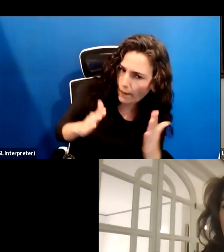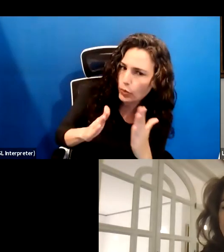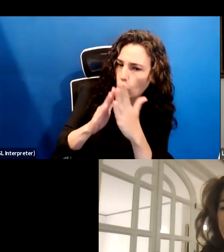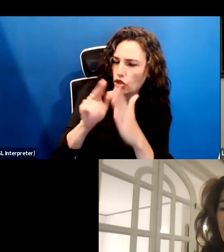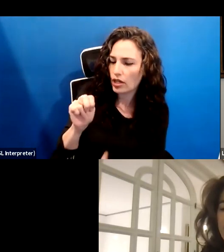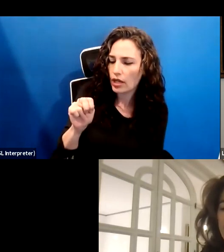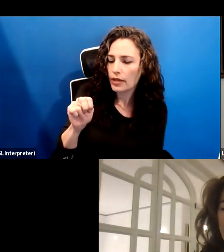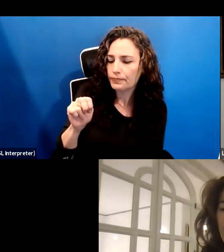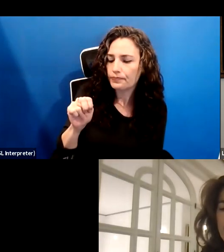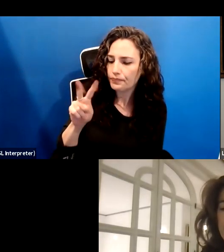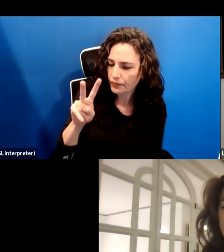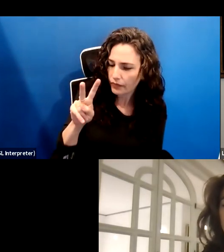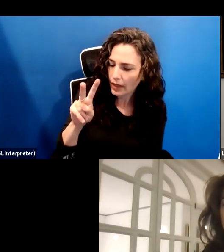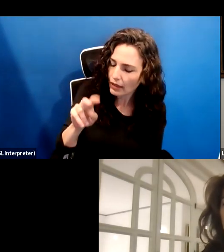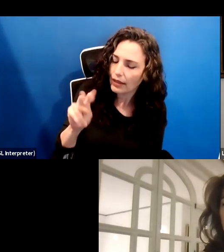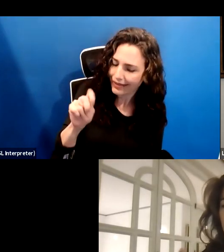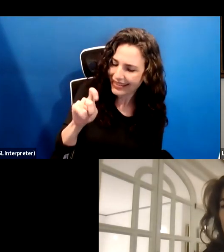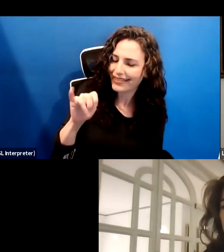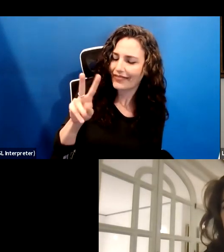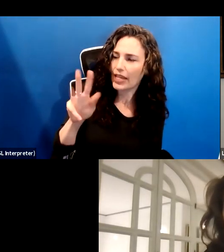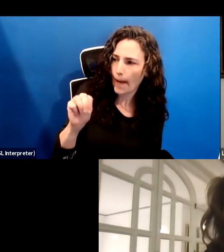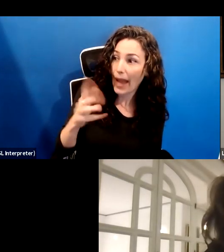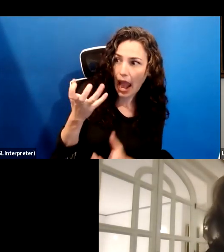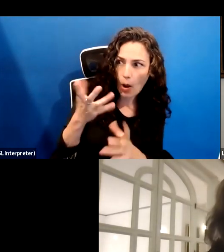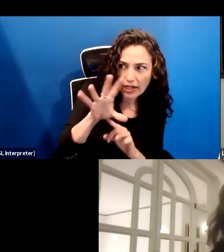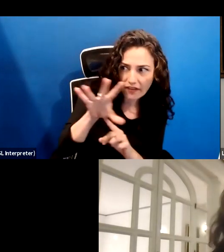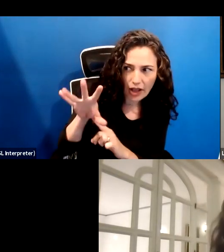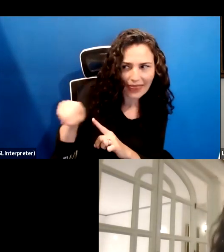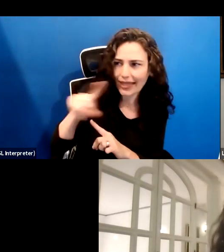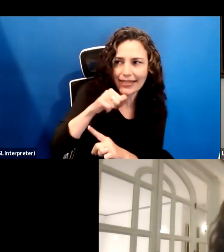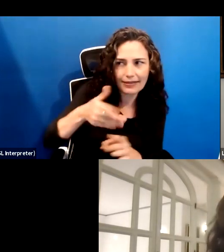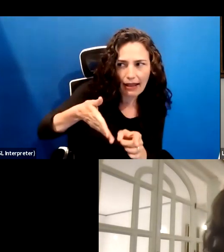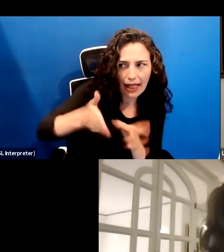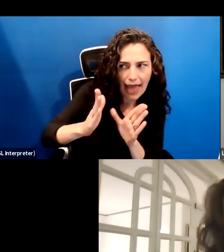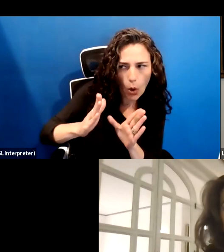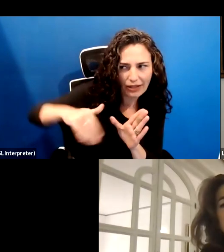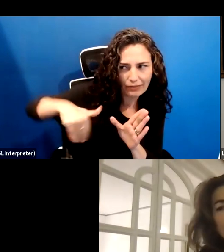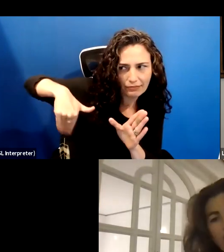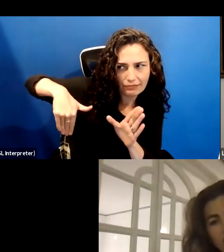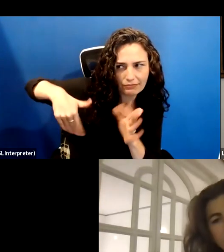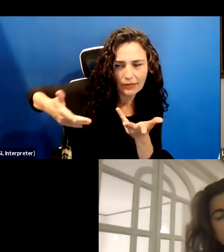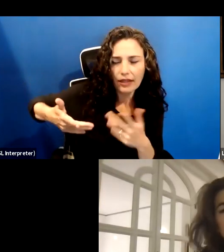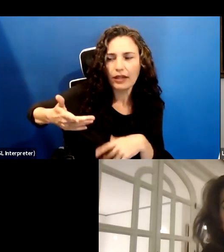And at that time, there was a lot, there were rumors about this secret society, DOS.